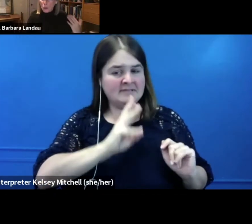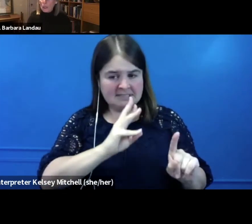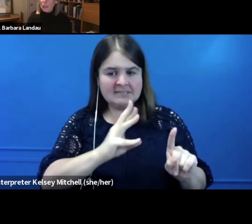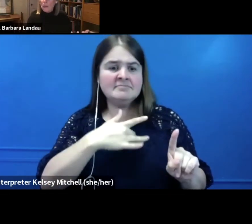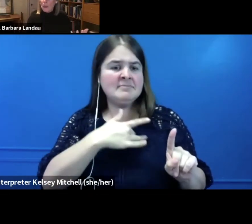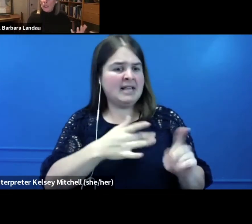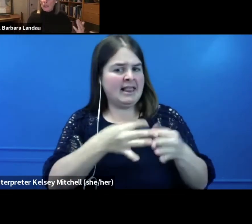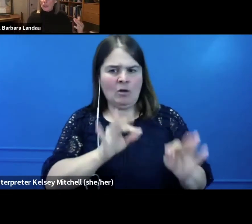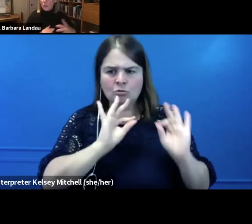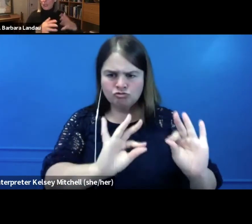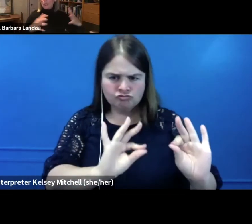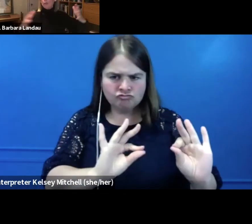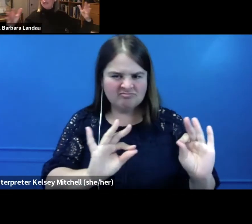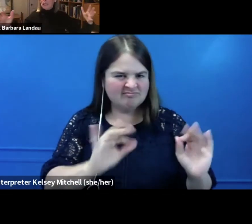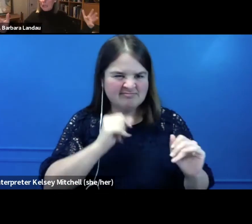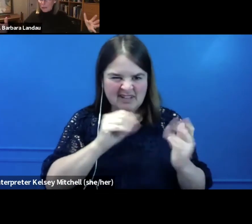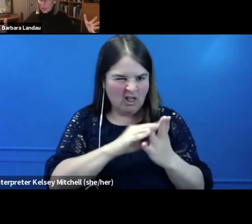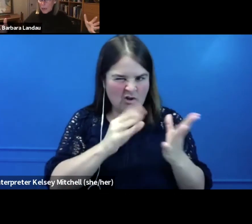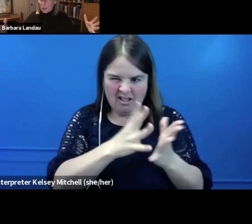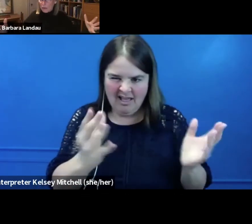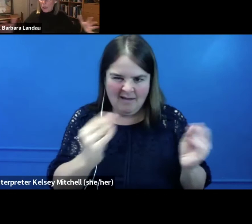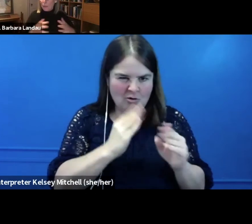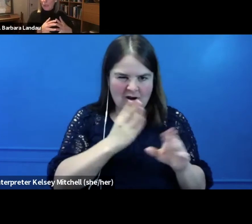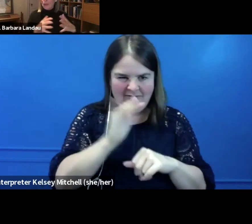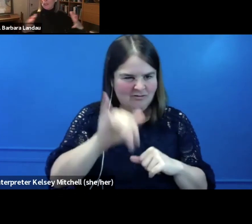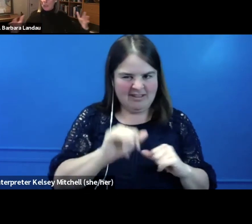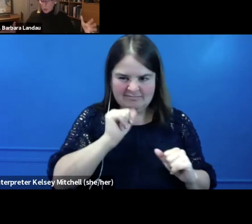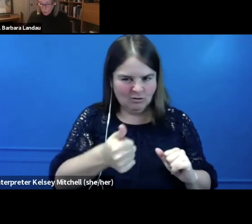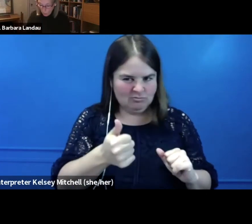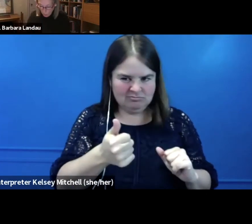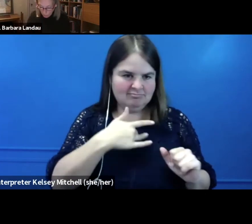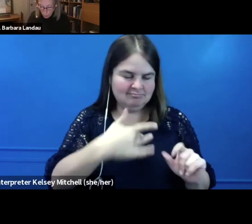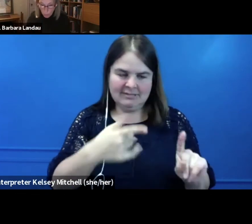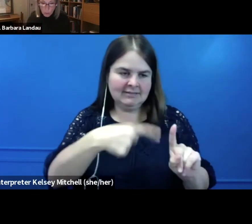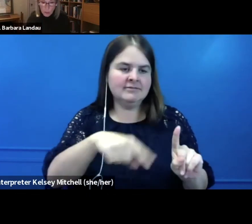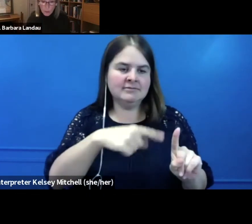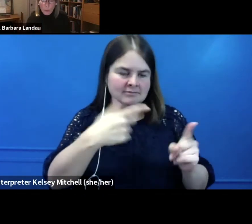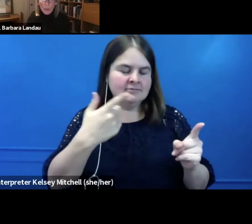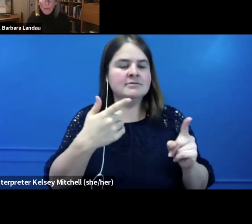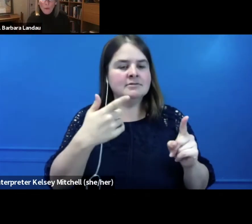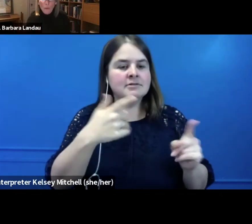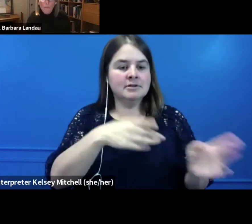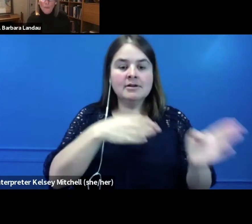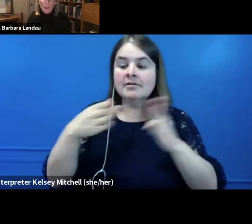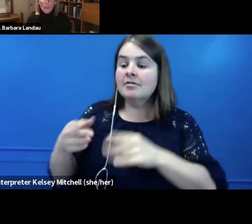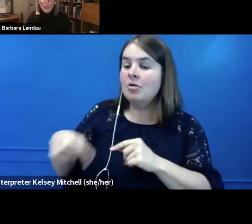early emerging system which has plenty of time to develop in the slow development of the william syndrome